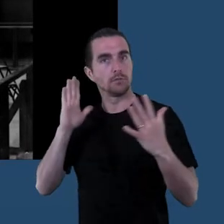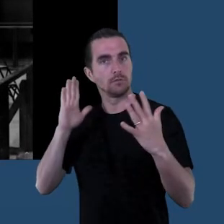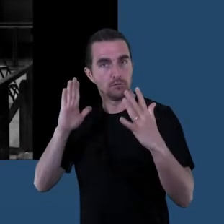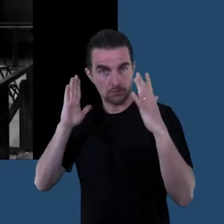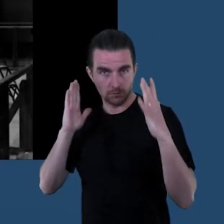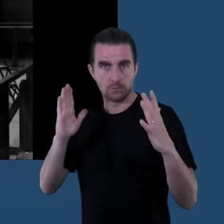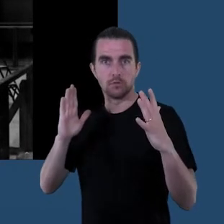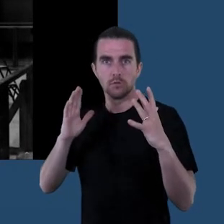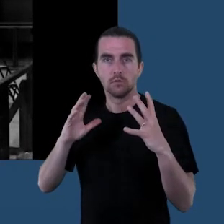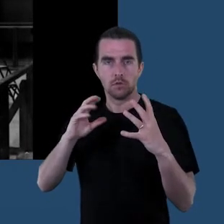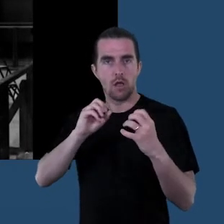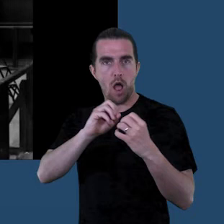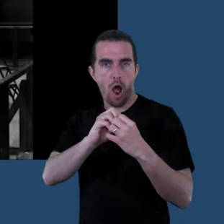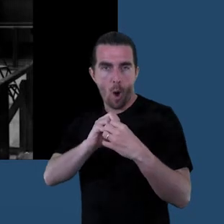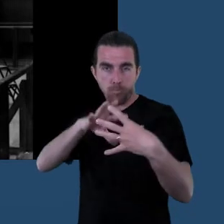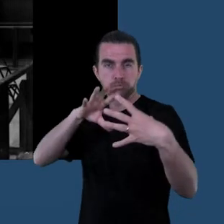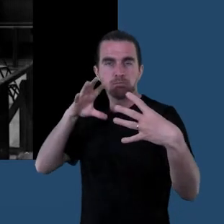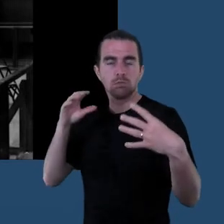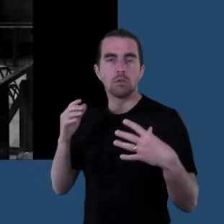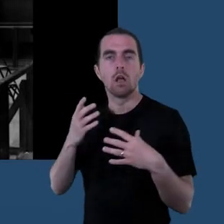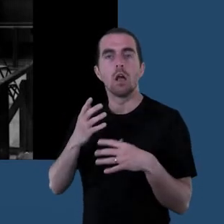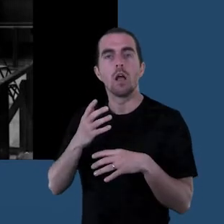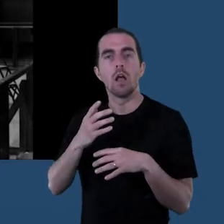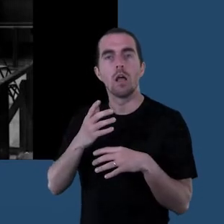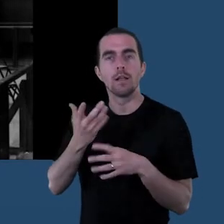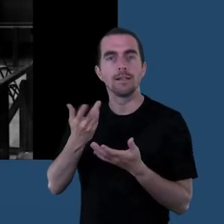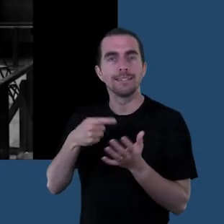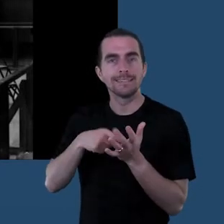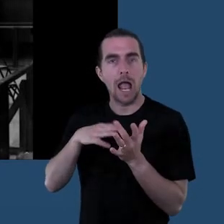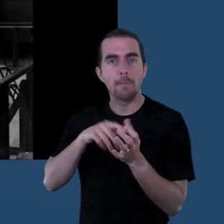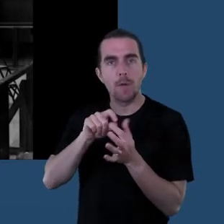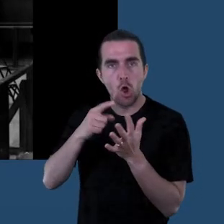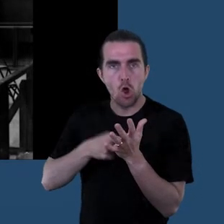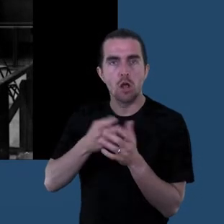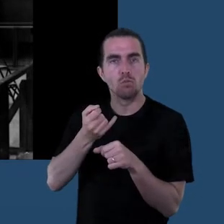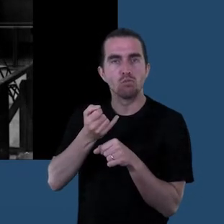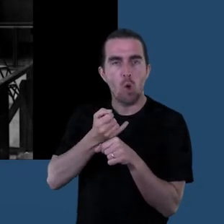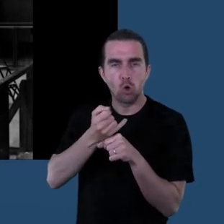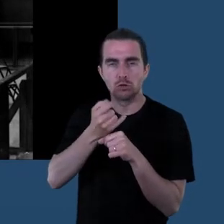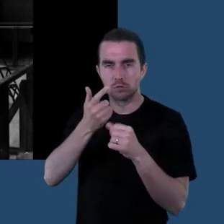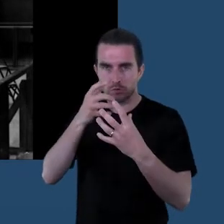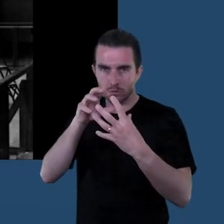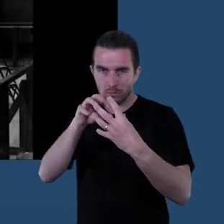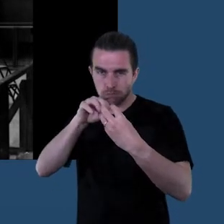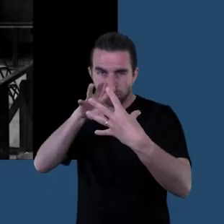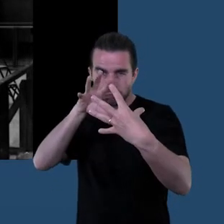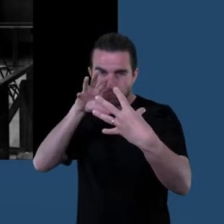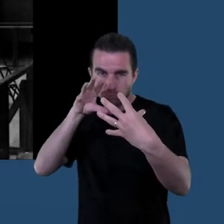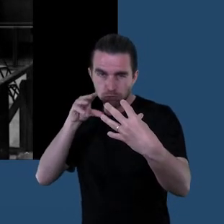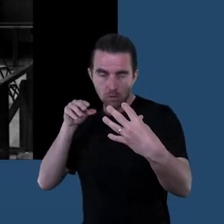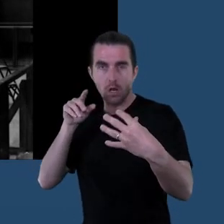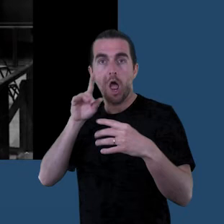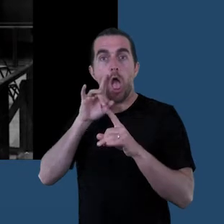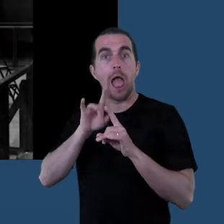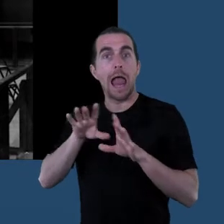It was constructive from, as you can see, strips of timber, a wooden frame, built a little bit like a ship, if you like.